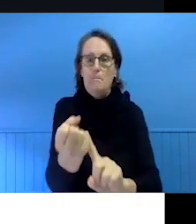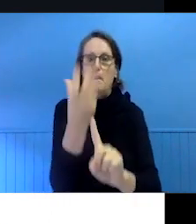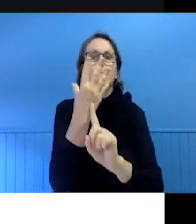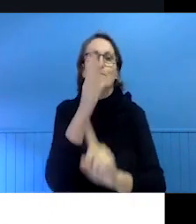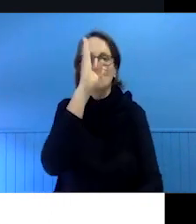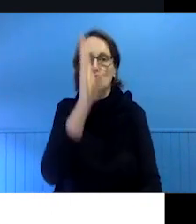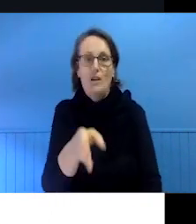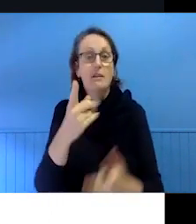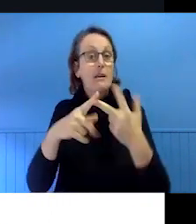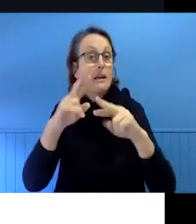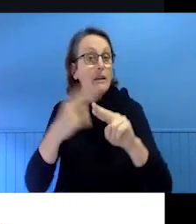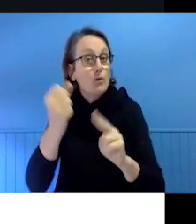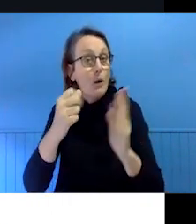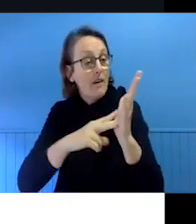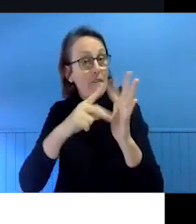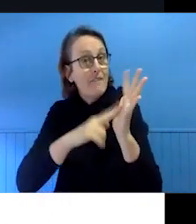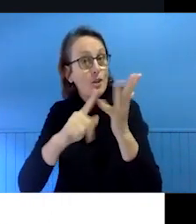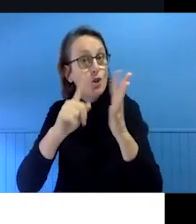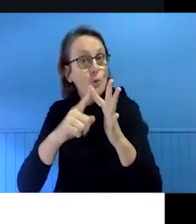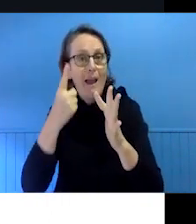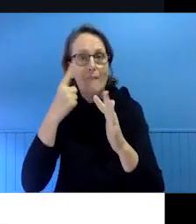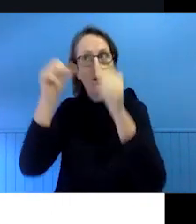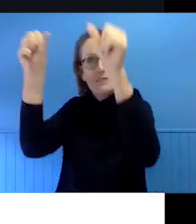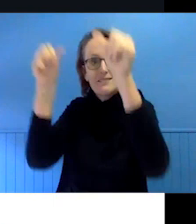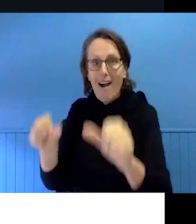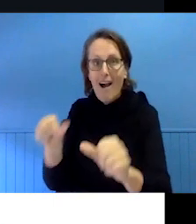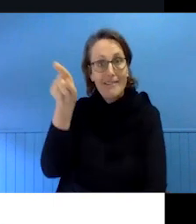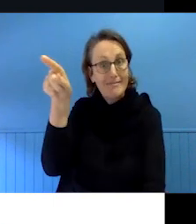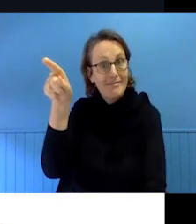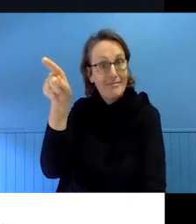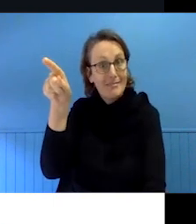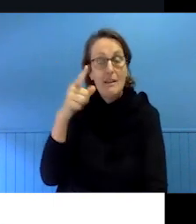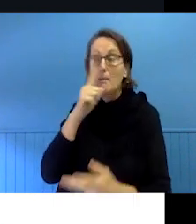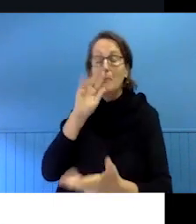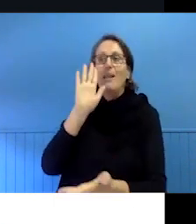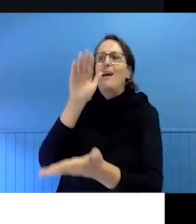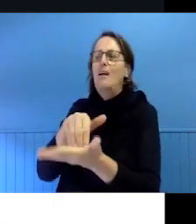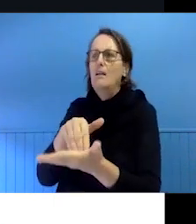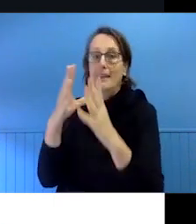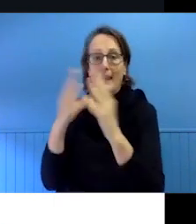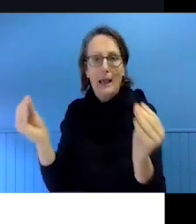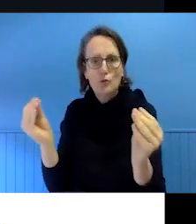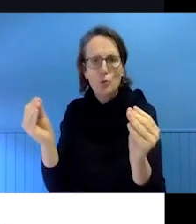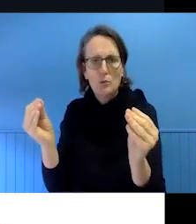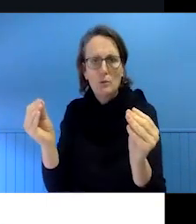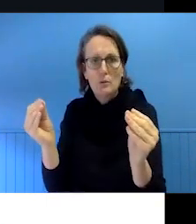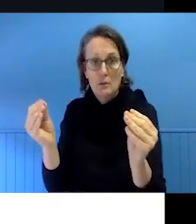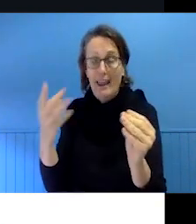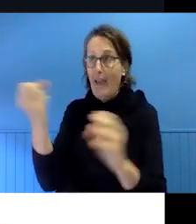If you have a venue, looking at the signage. If someone turns up for a performance that's cancelled, is there a really clear and obvious